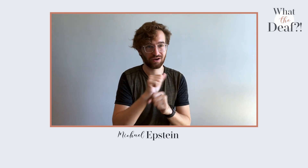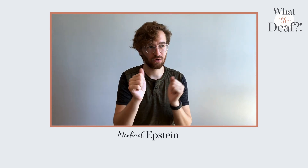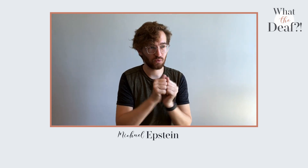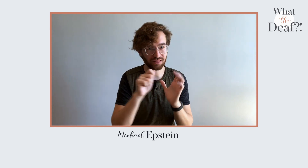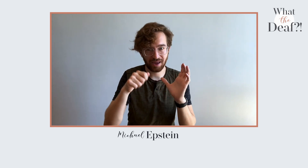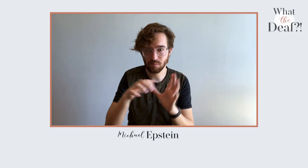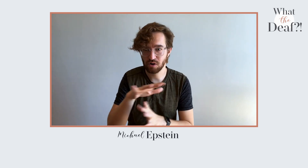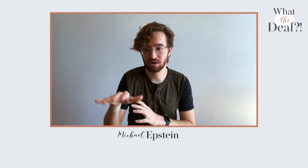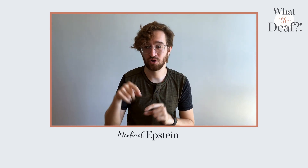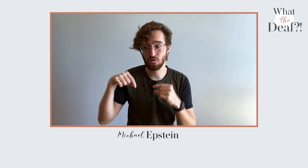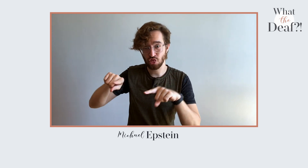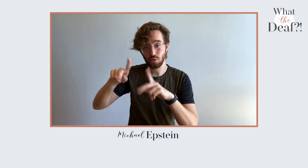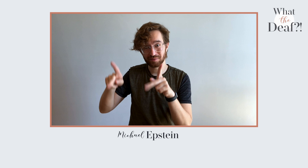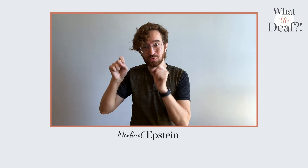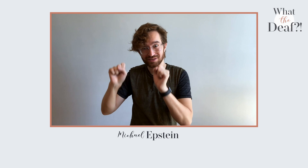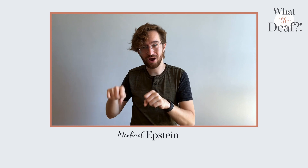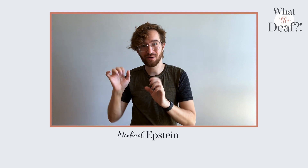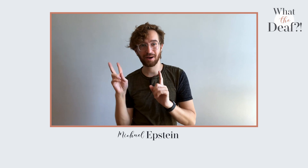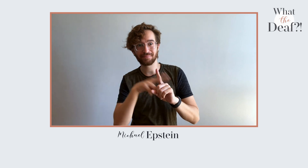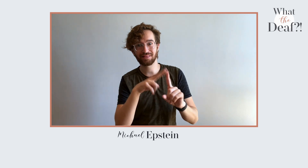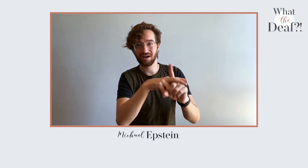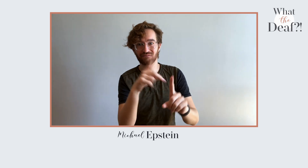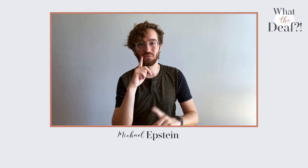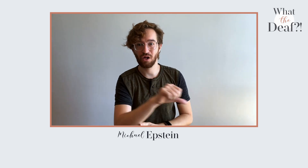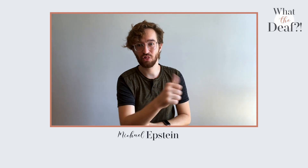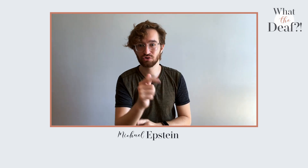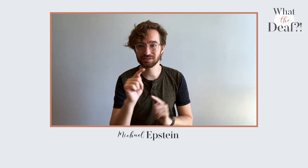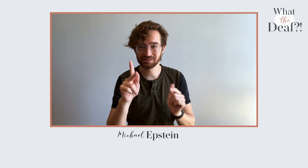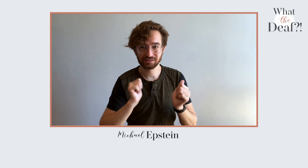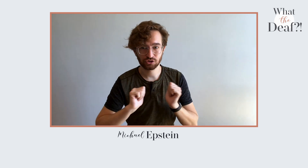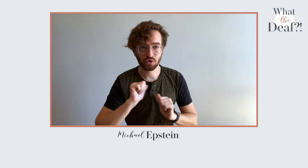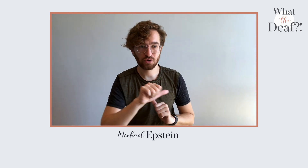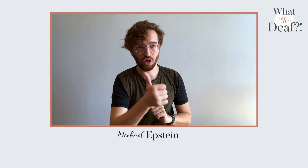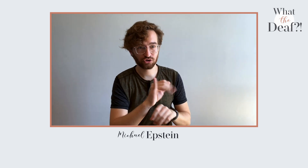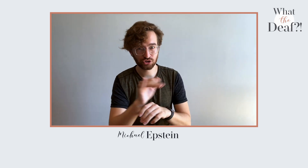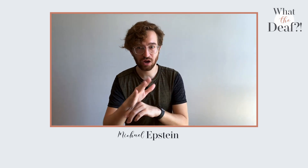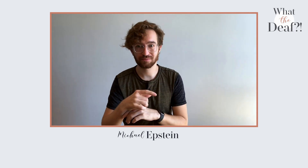and now those people can apply those skills to other jobs, to other shows.